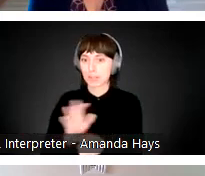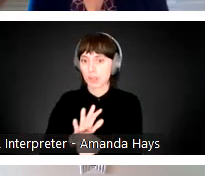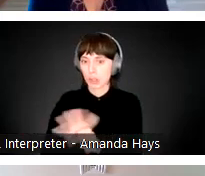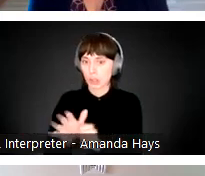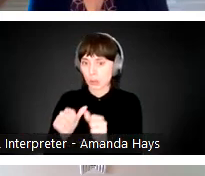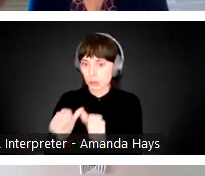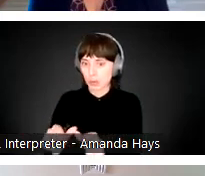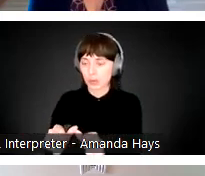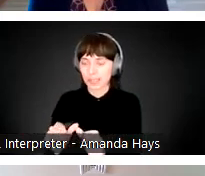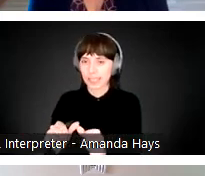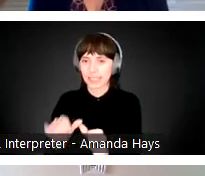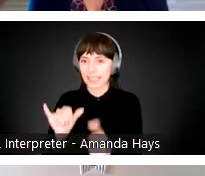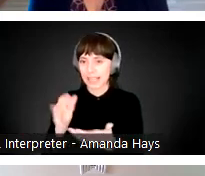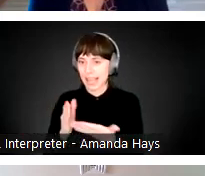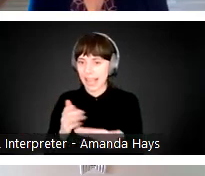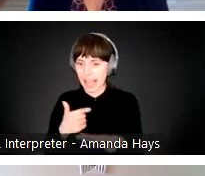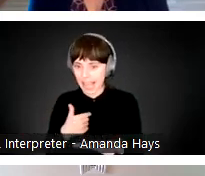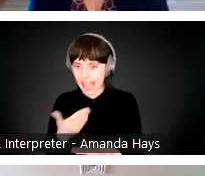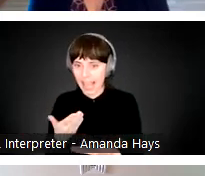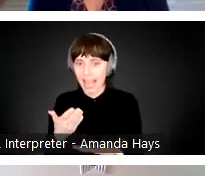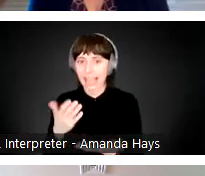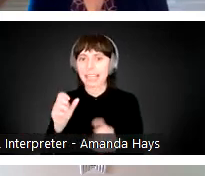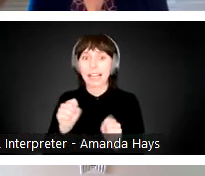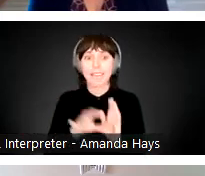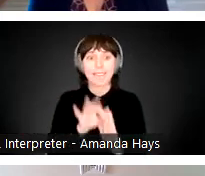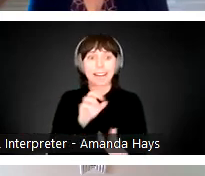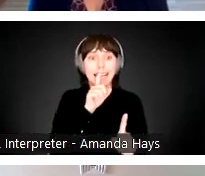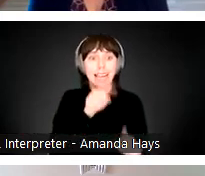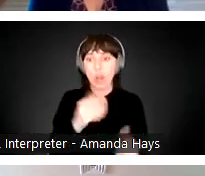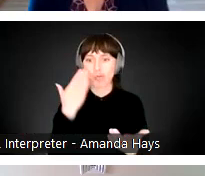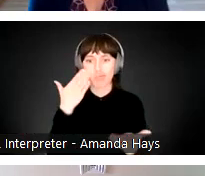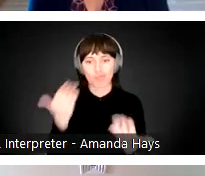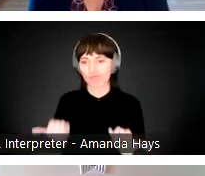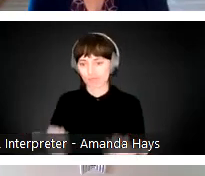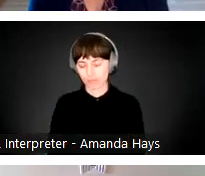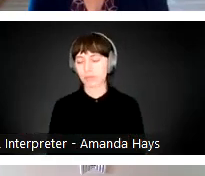can't speak to that- we could probably find that answer, I just don't have it handy with me.